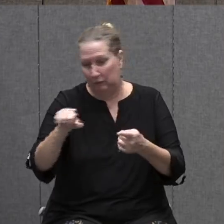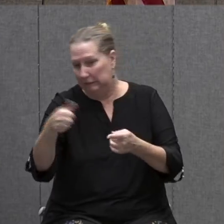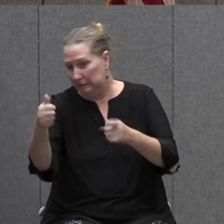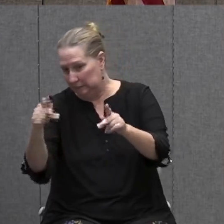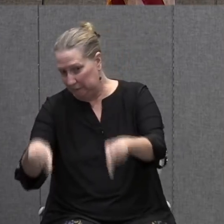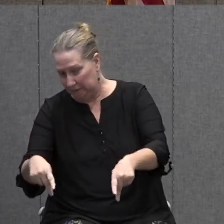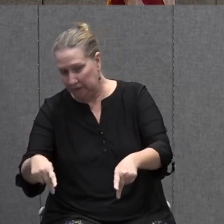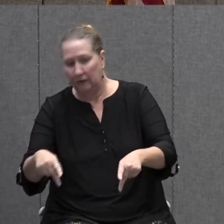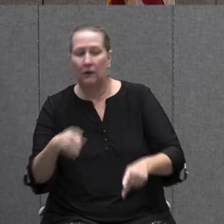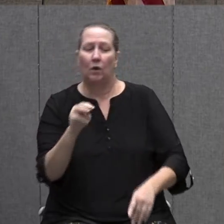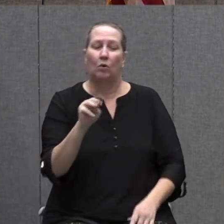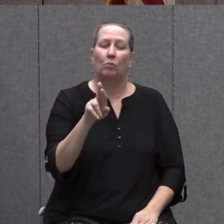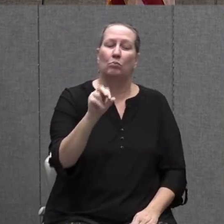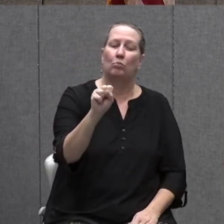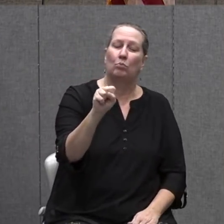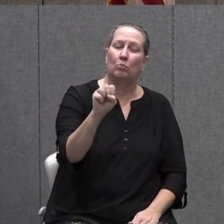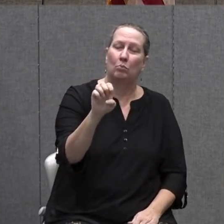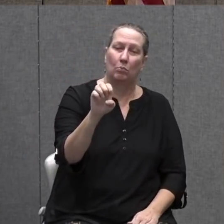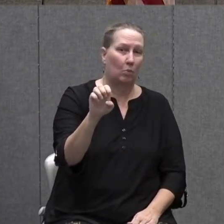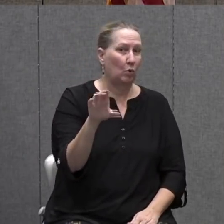with getting messages across quickly.